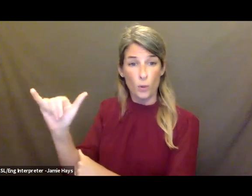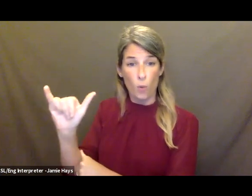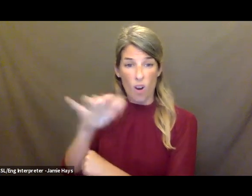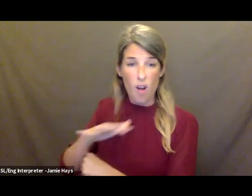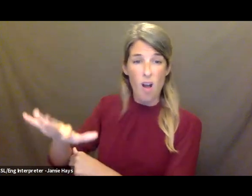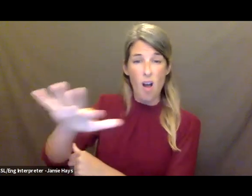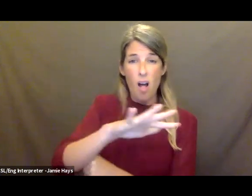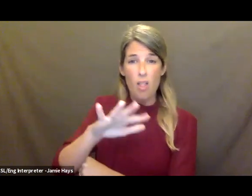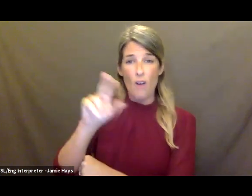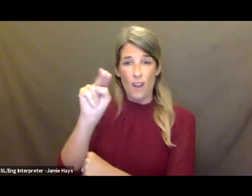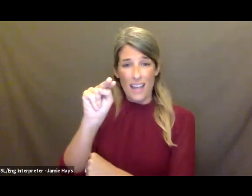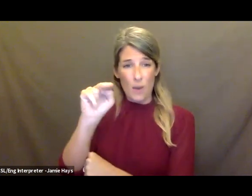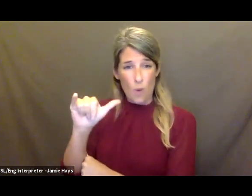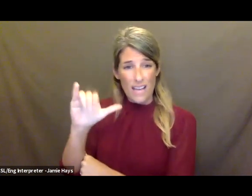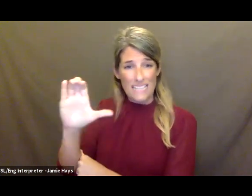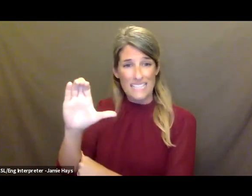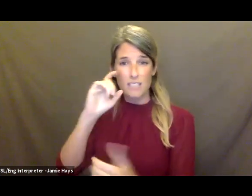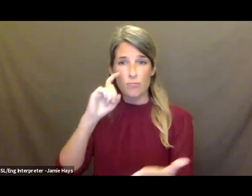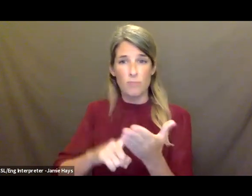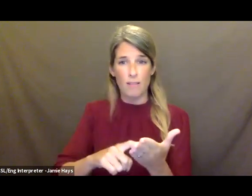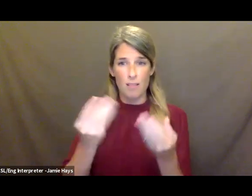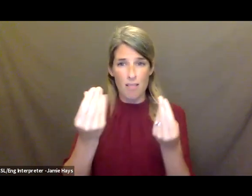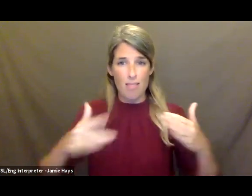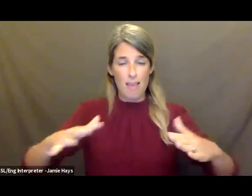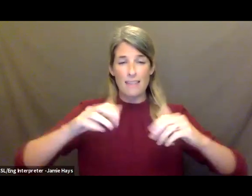of New York City operates on the unceded ancestral land of the